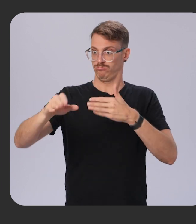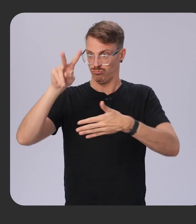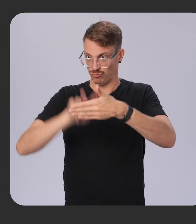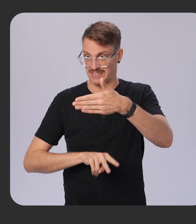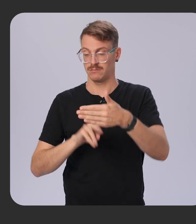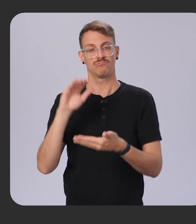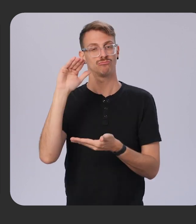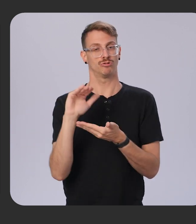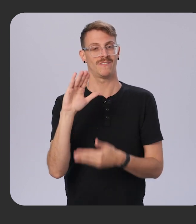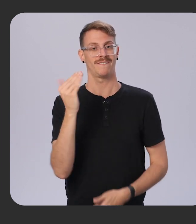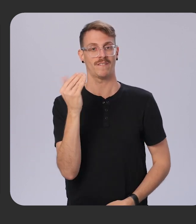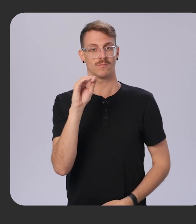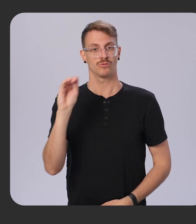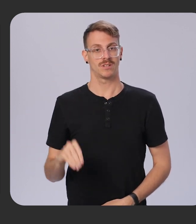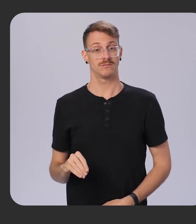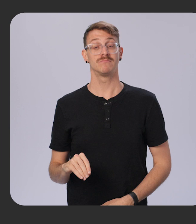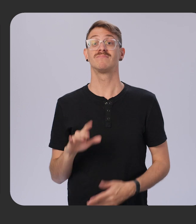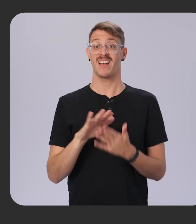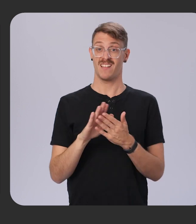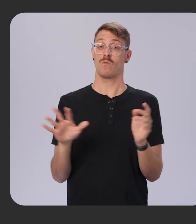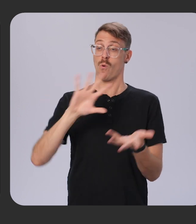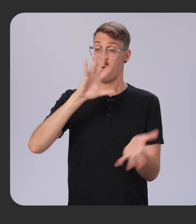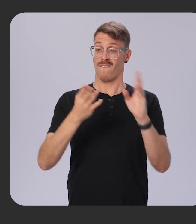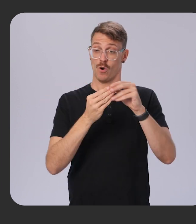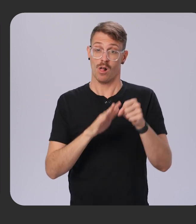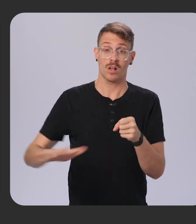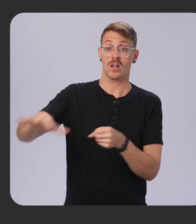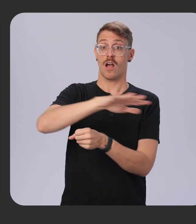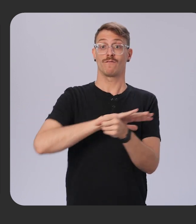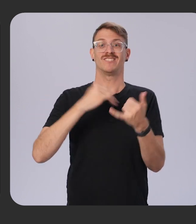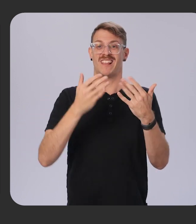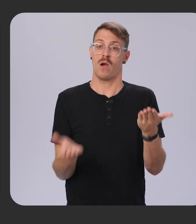The average overall coverage of the depth map is now at 95%